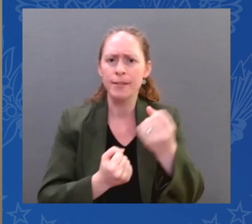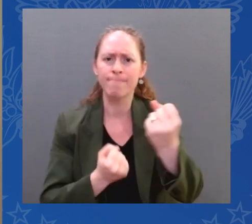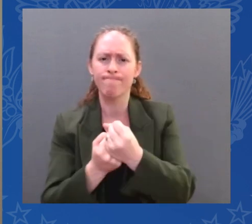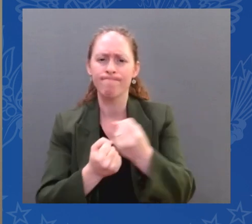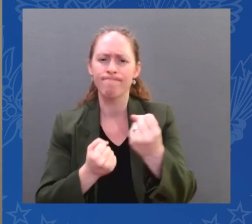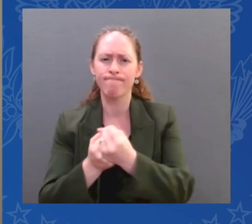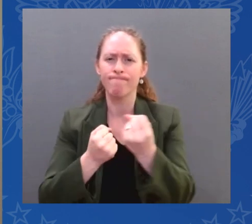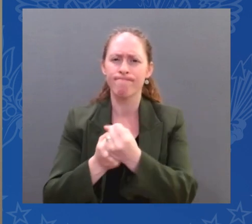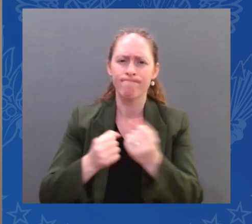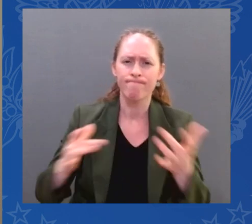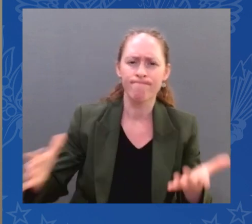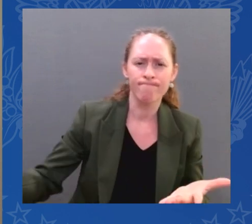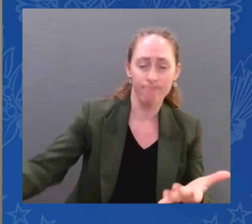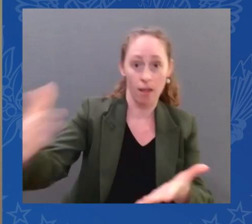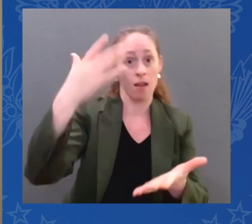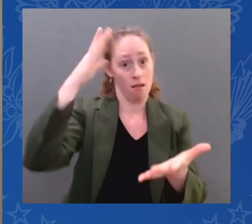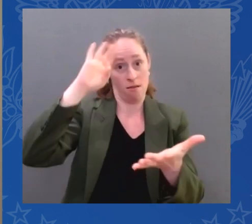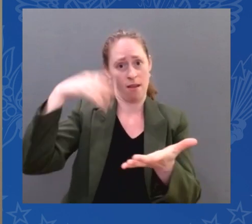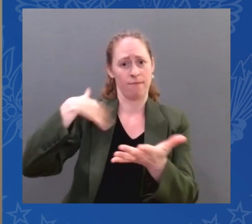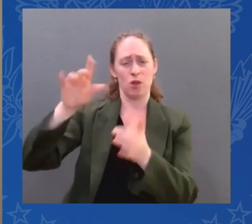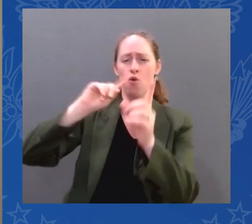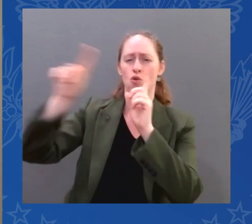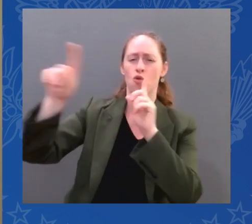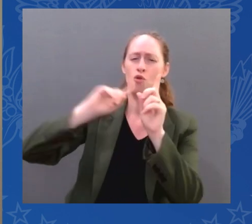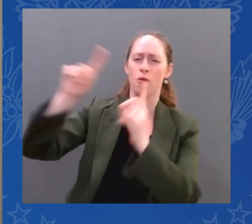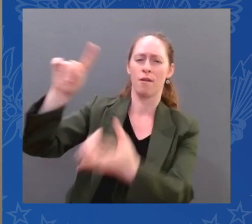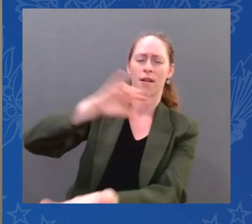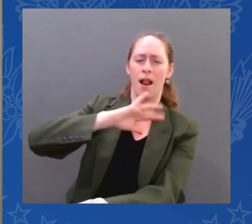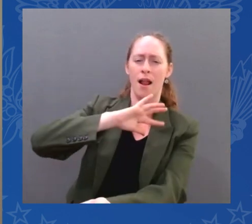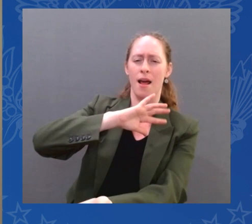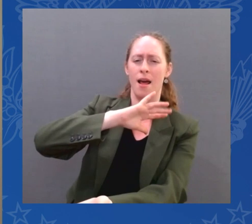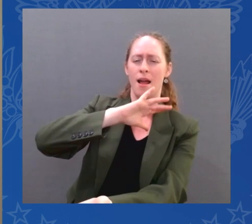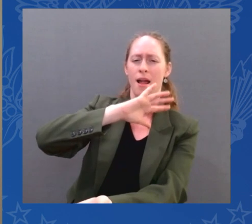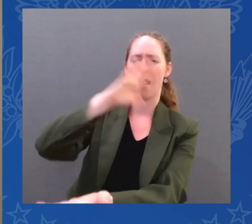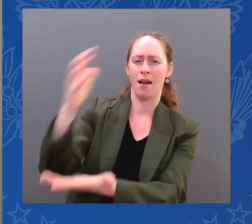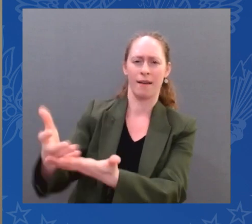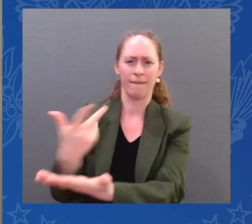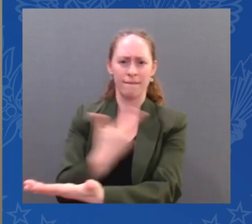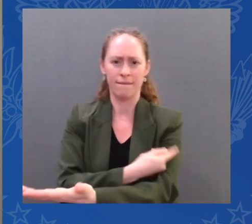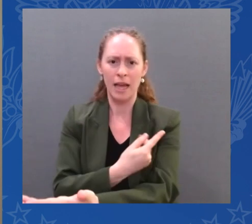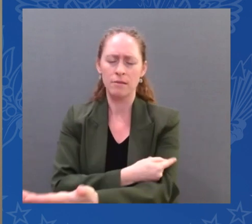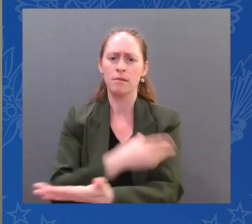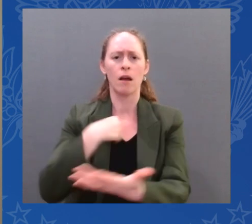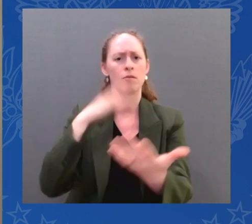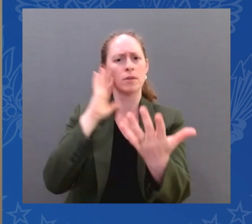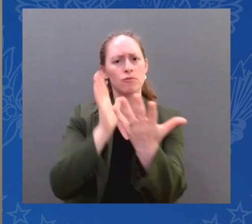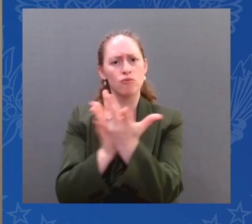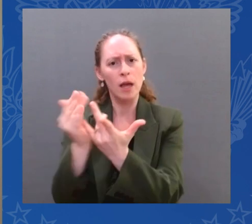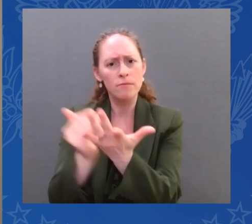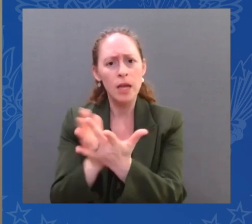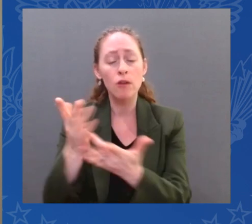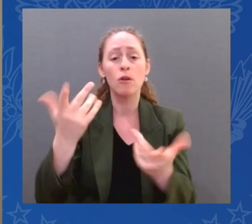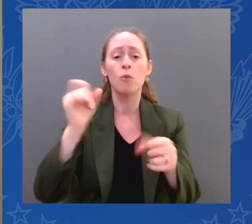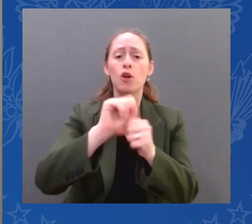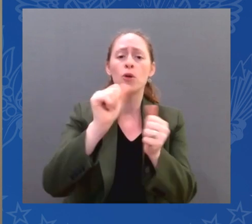a comprehensive effort with states, local health departments, pediatricians, family doctors, pharmacies, rural health clinics,